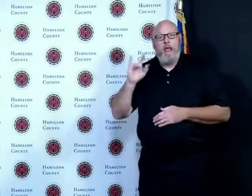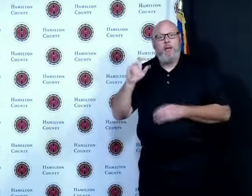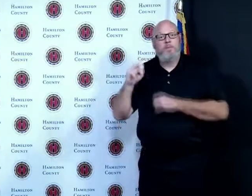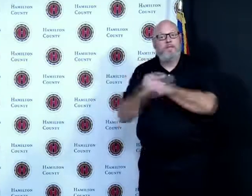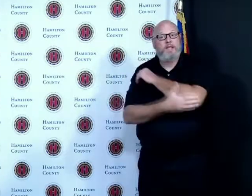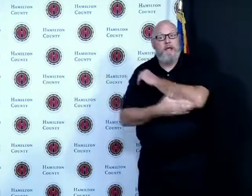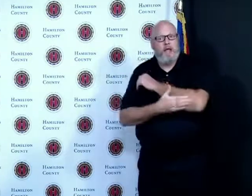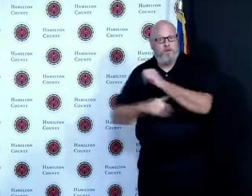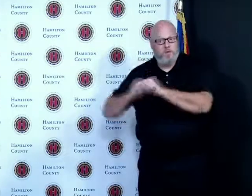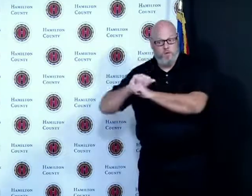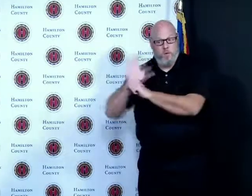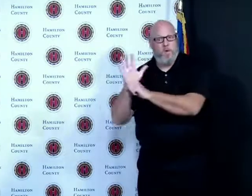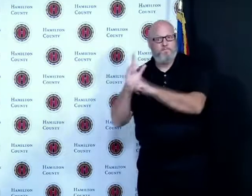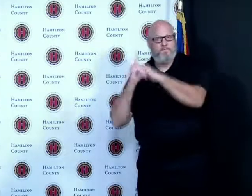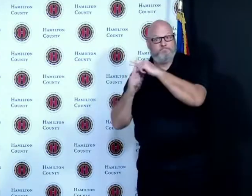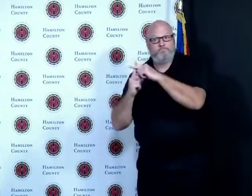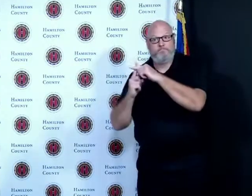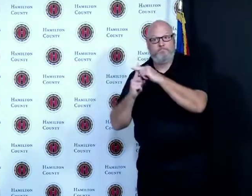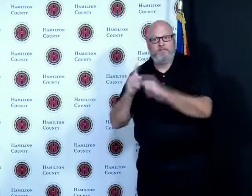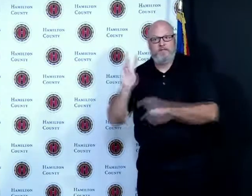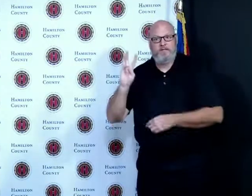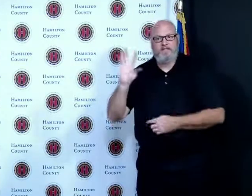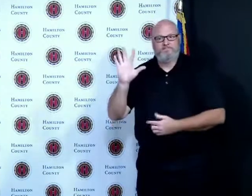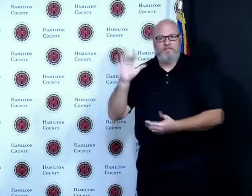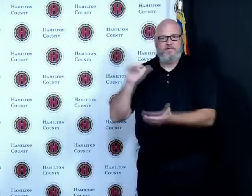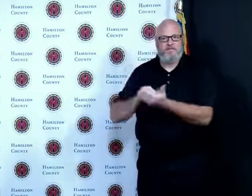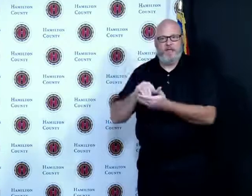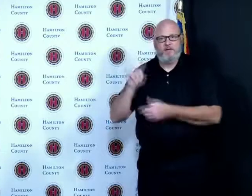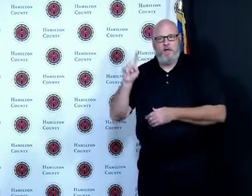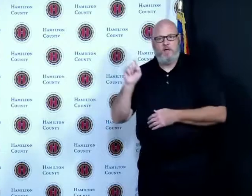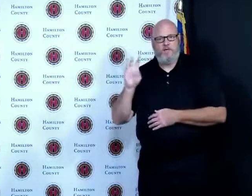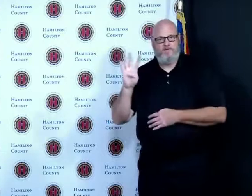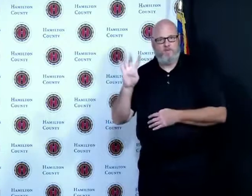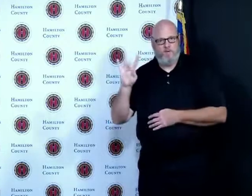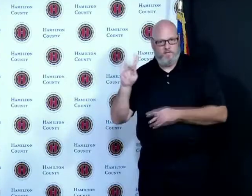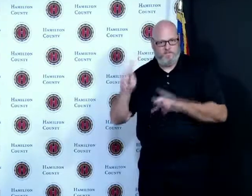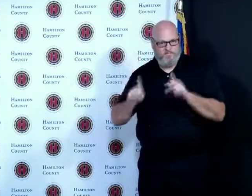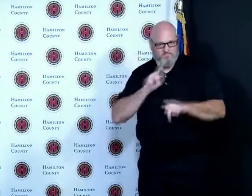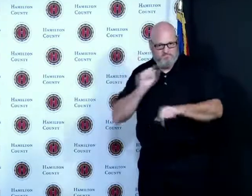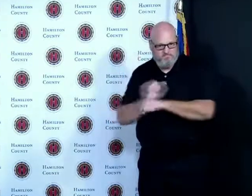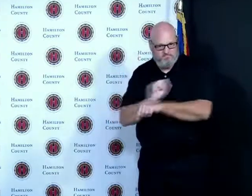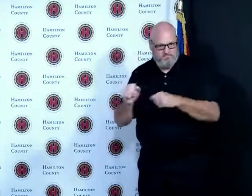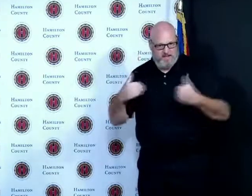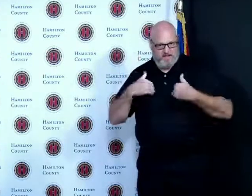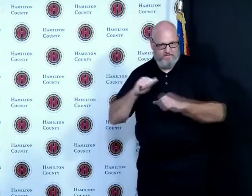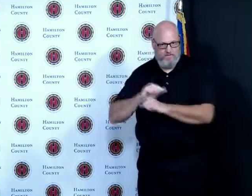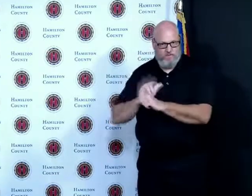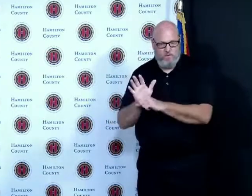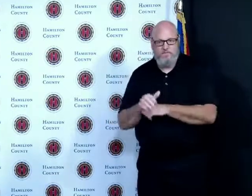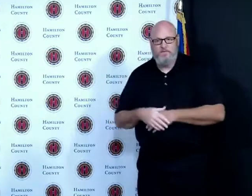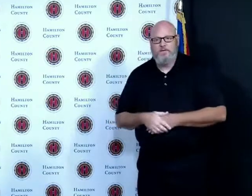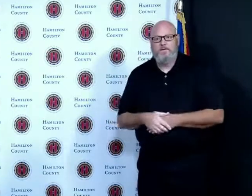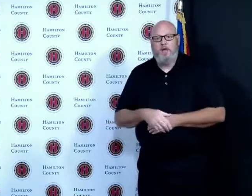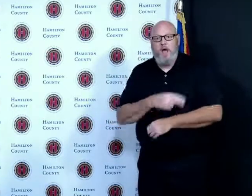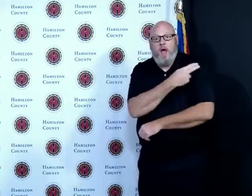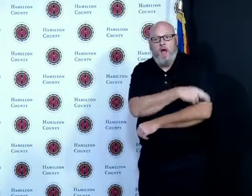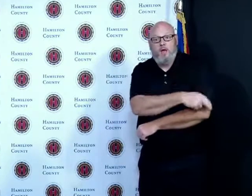sit at 65,148. hospitalizations are at 2,361